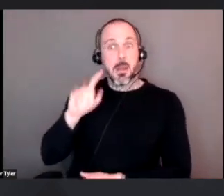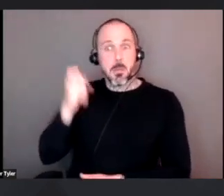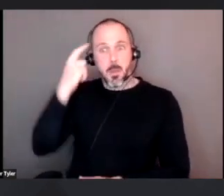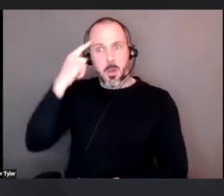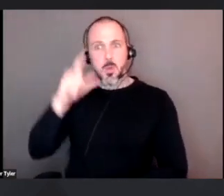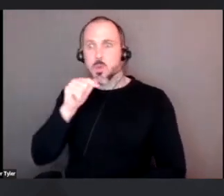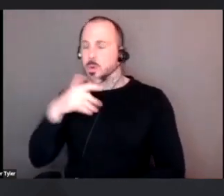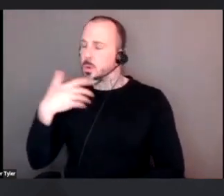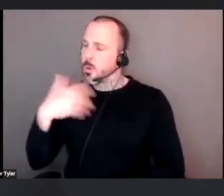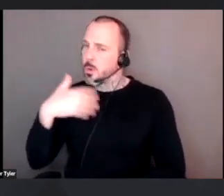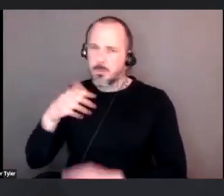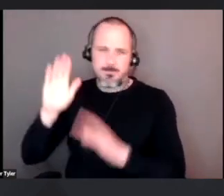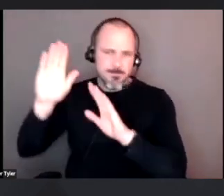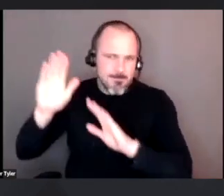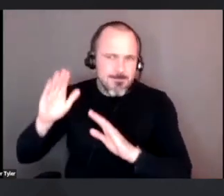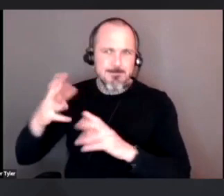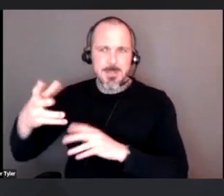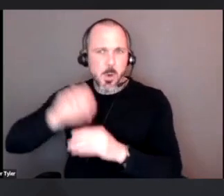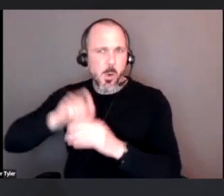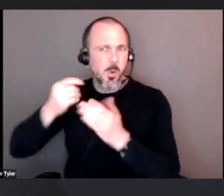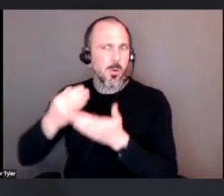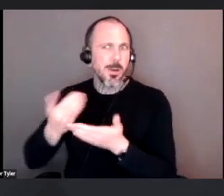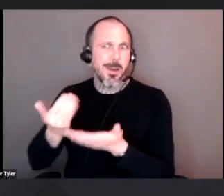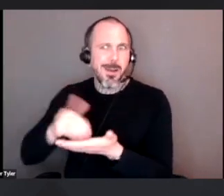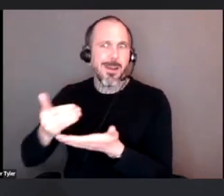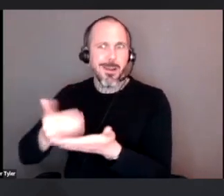So, so we do have a process of where we try to highlight them